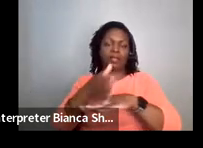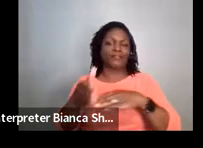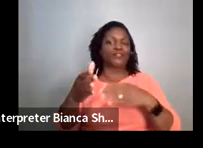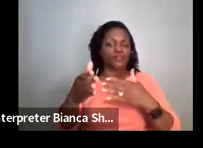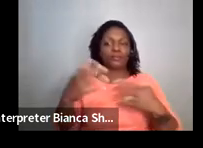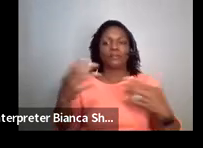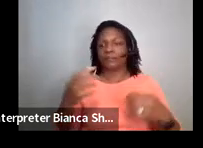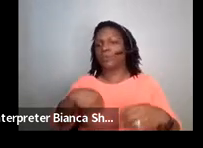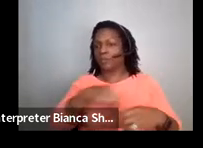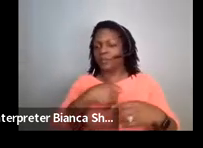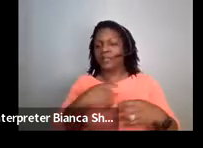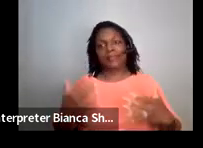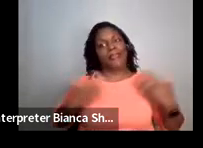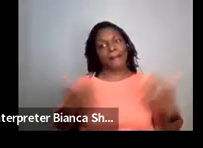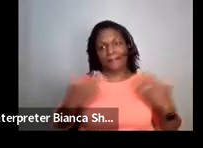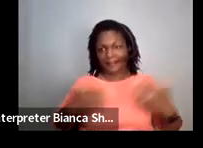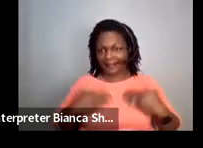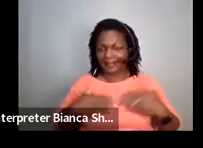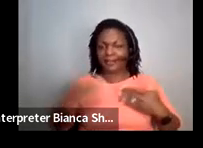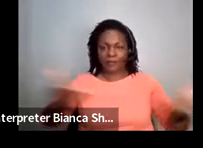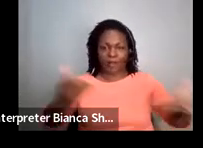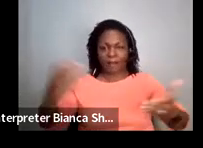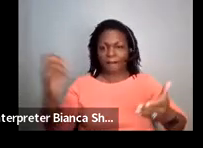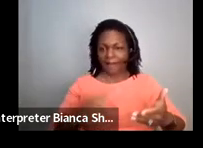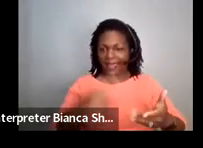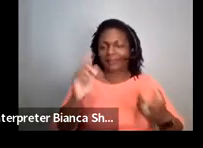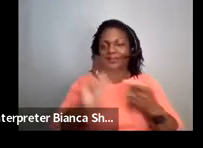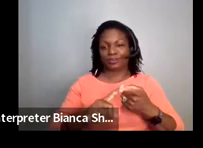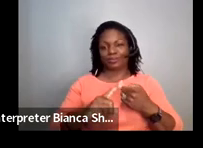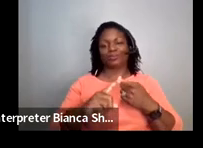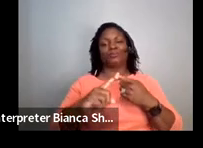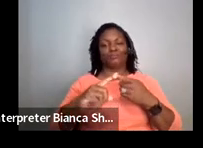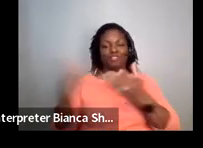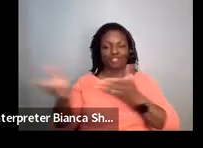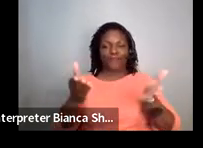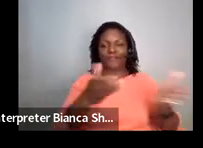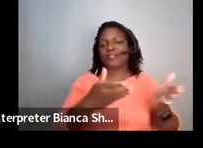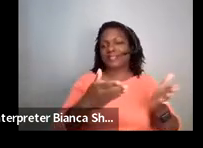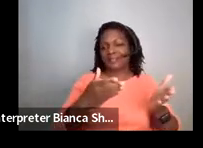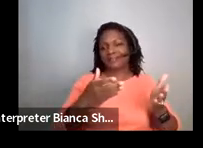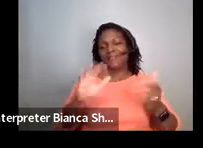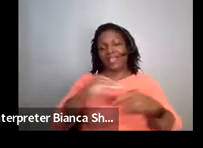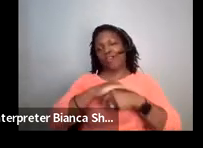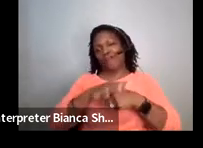families and and those clients back into our community that being said today.